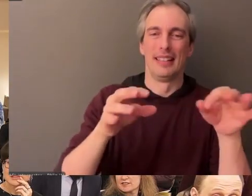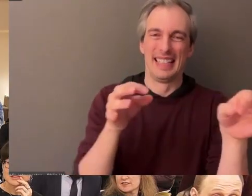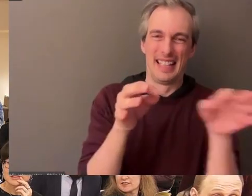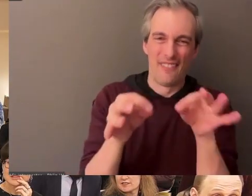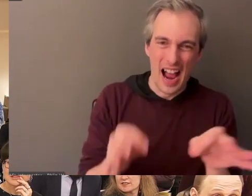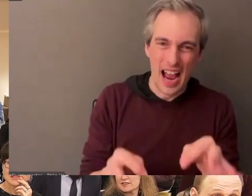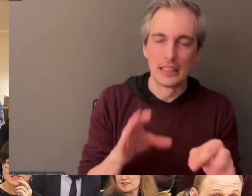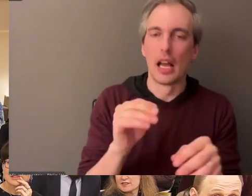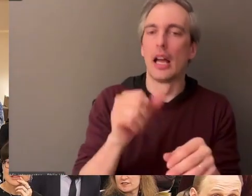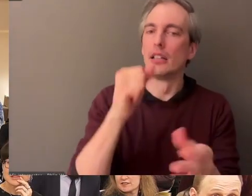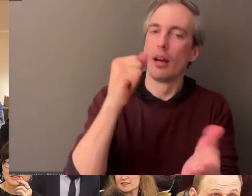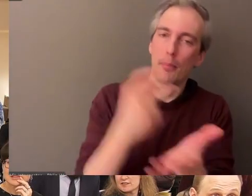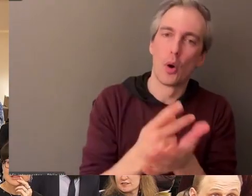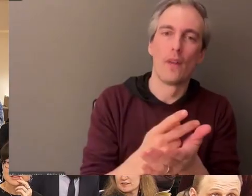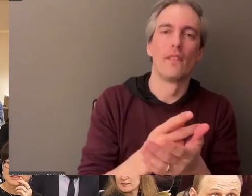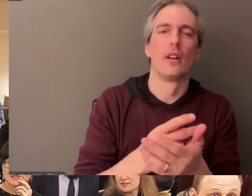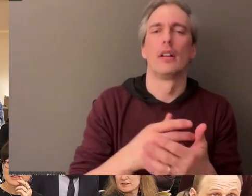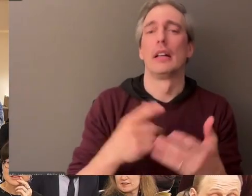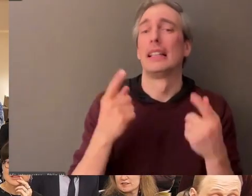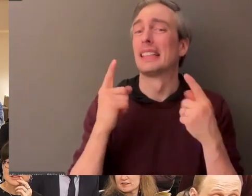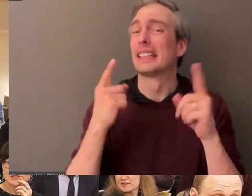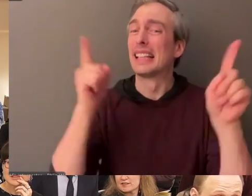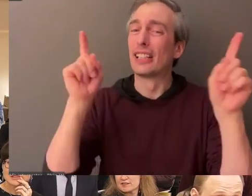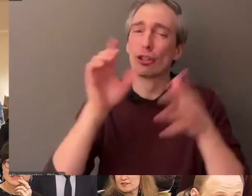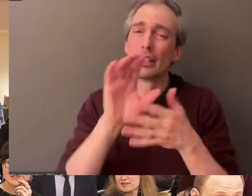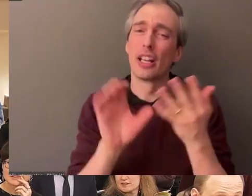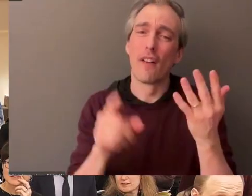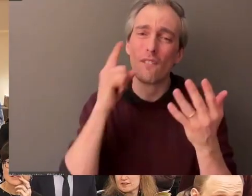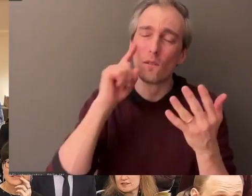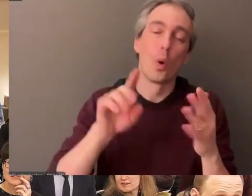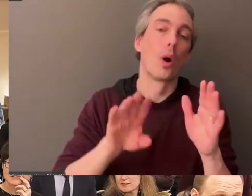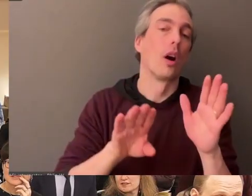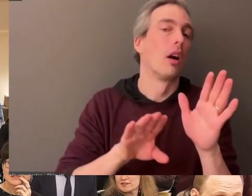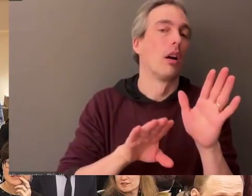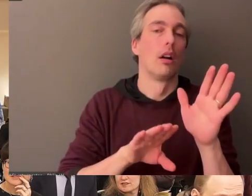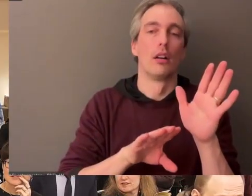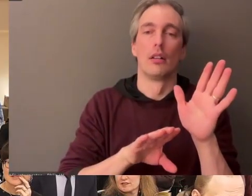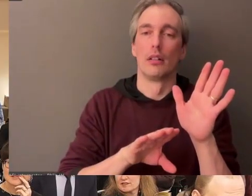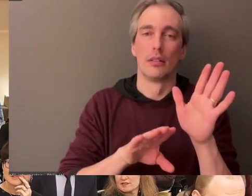When healthcare systems involve complex workflows and large volumes of data.